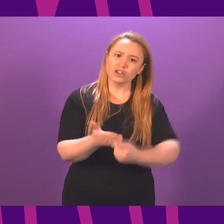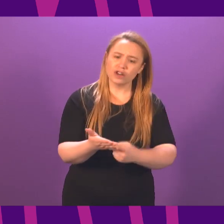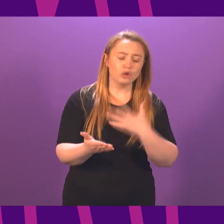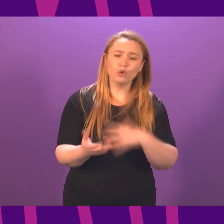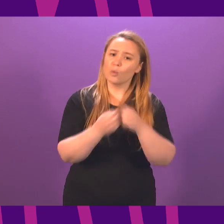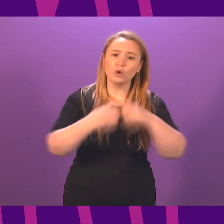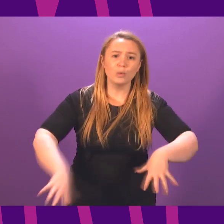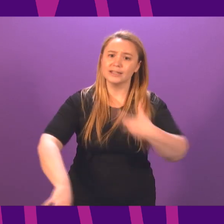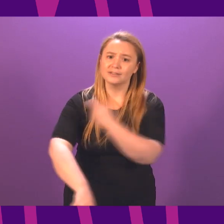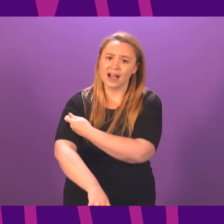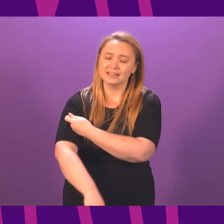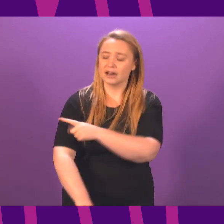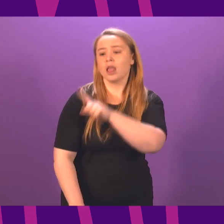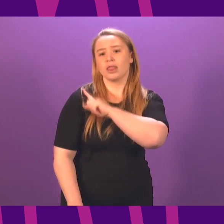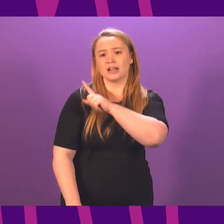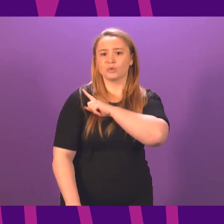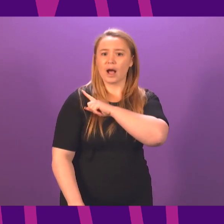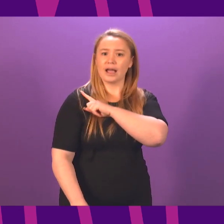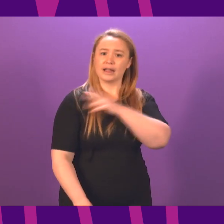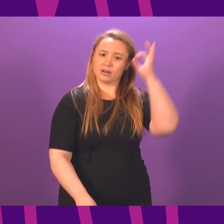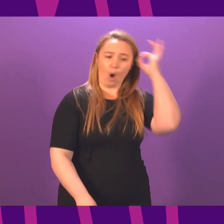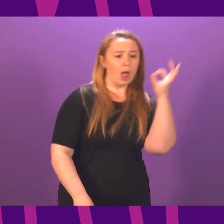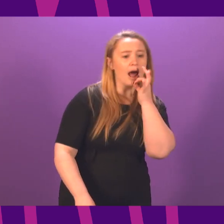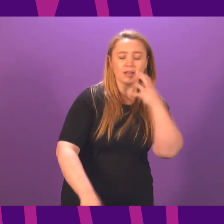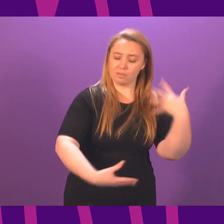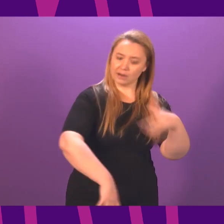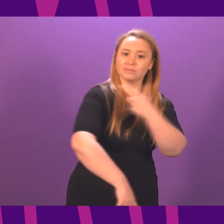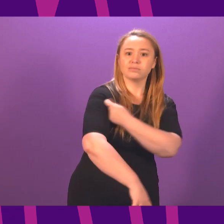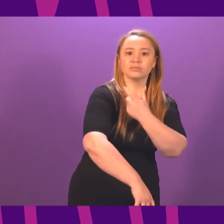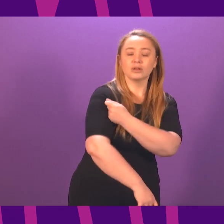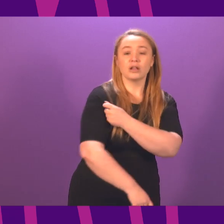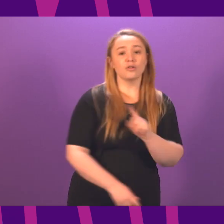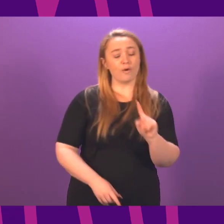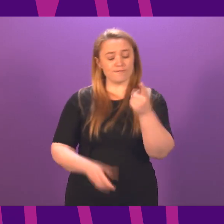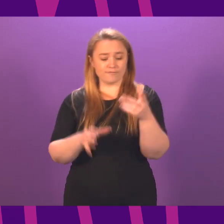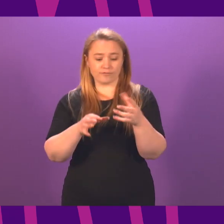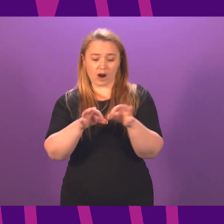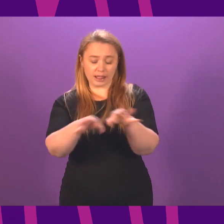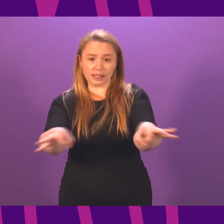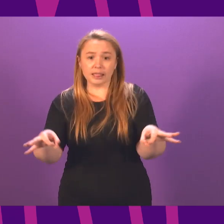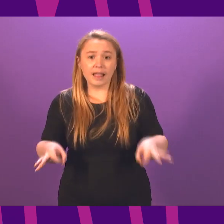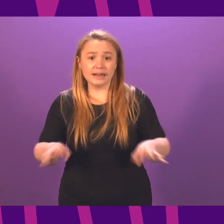Such decisions are taken by front-line people all the time. As